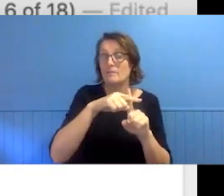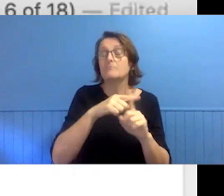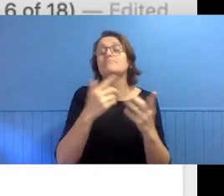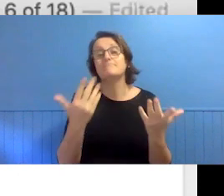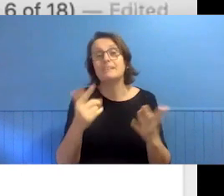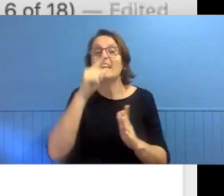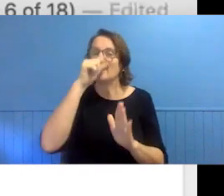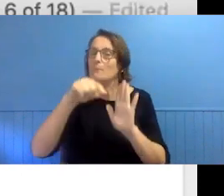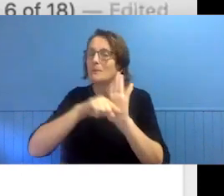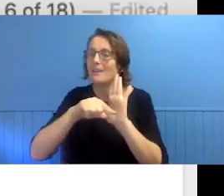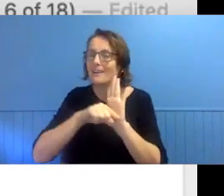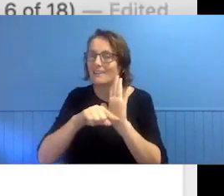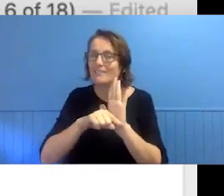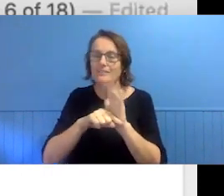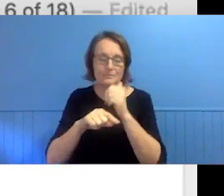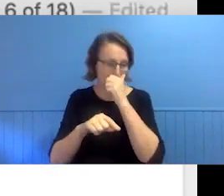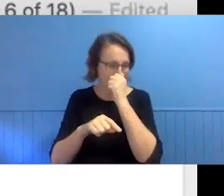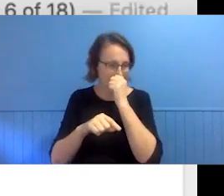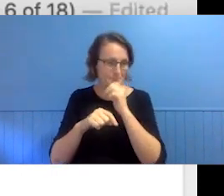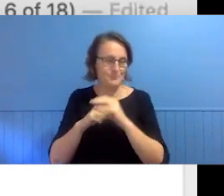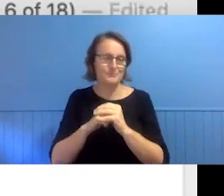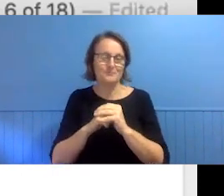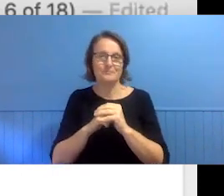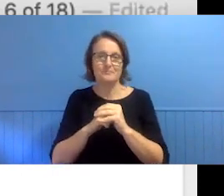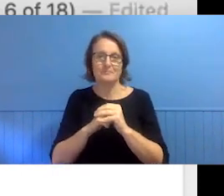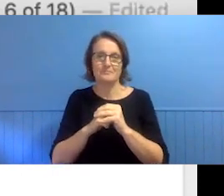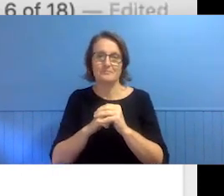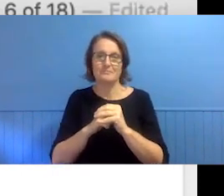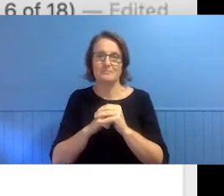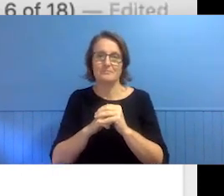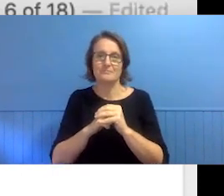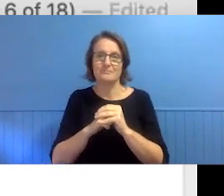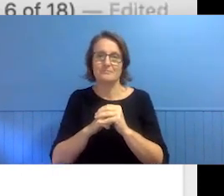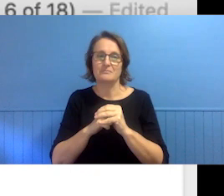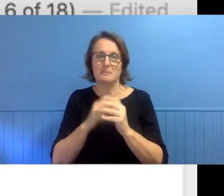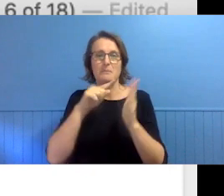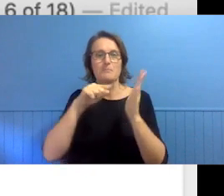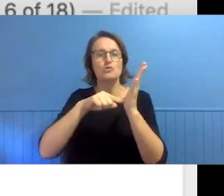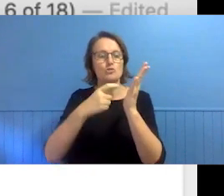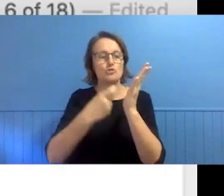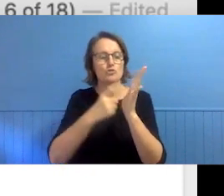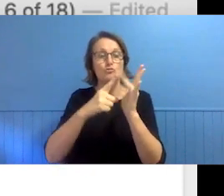it turns to things like social flaming, trolling, cyber bullying,